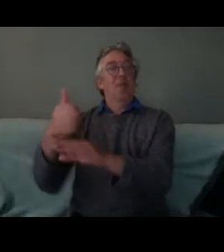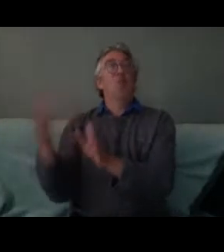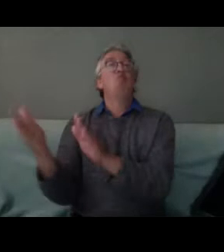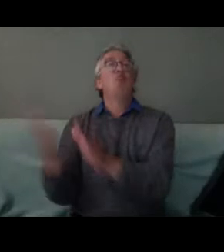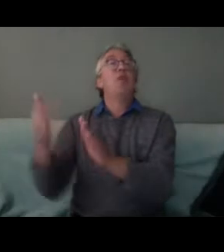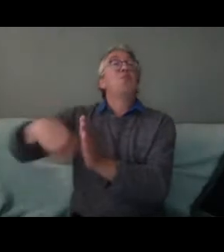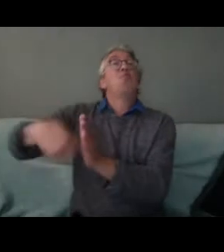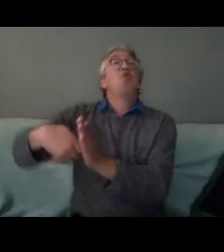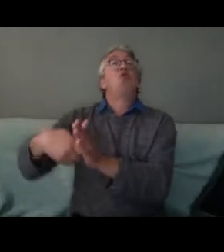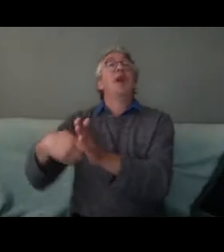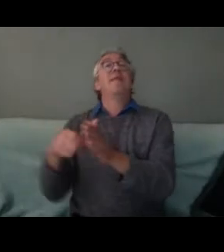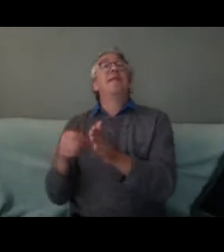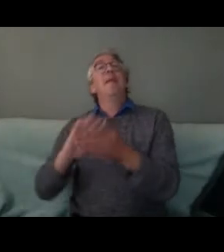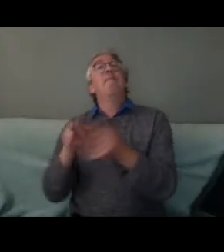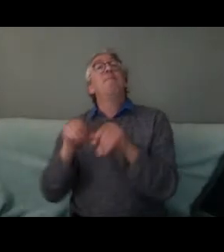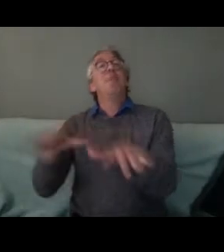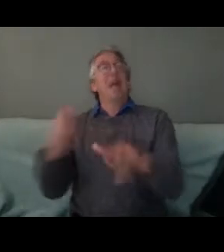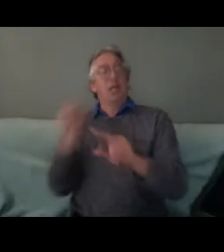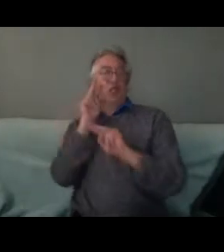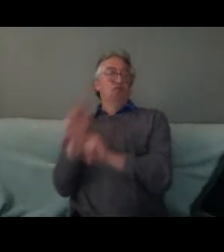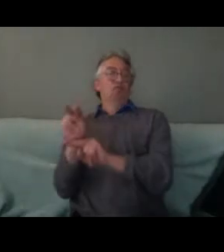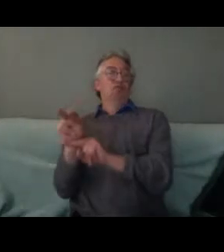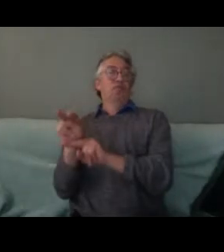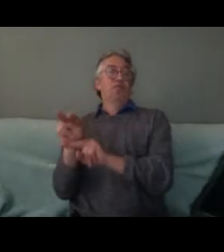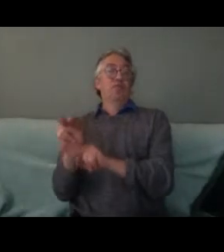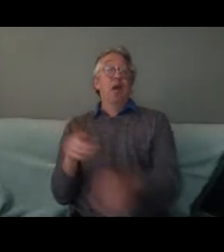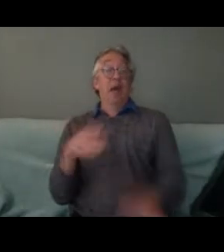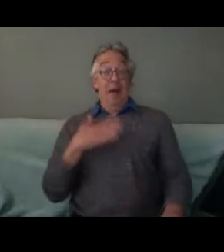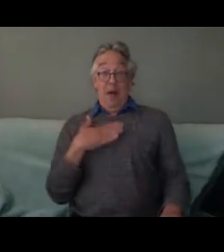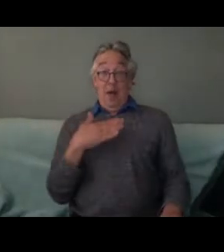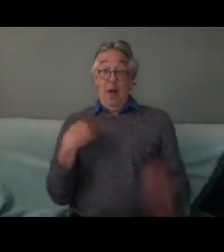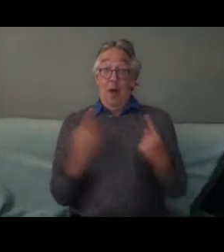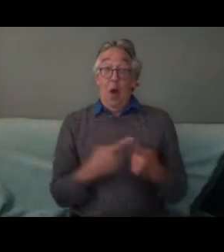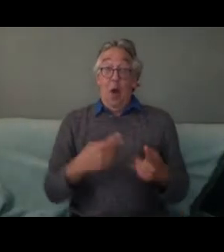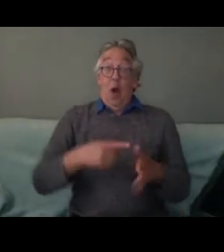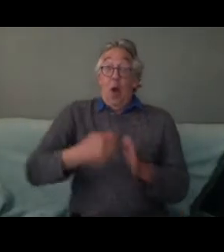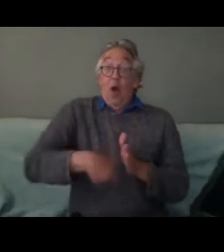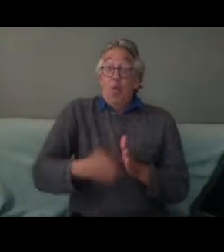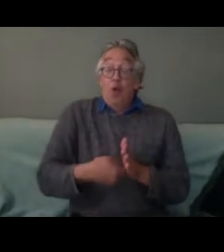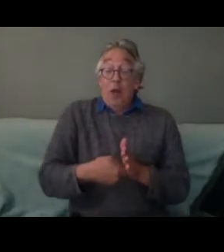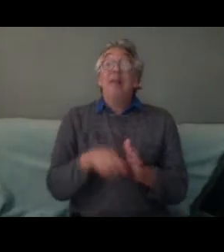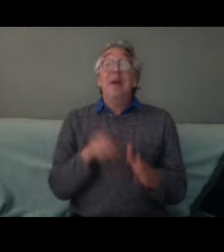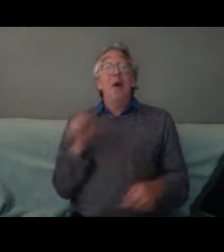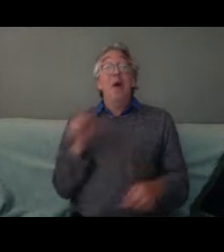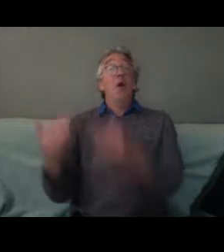and to ensure disability inclusion in all activities.